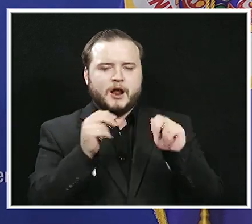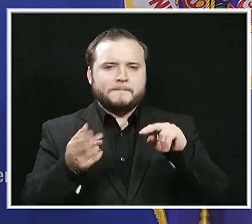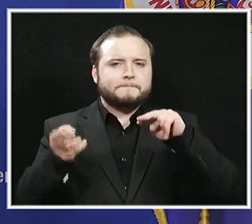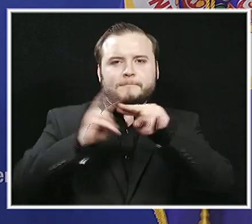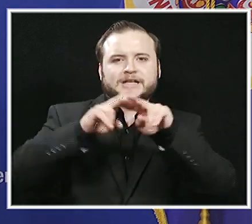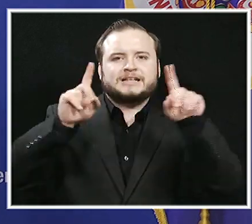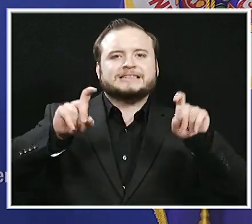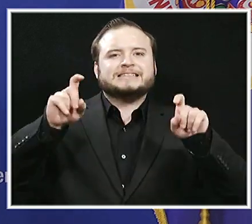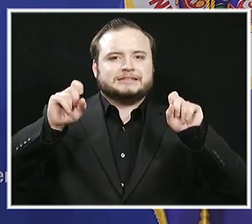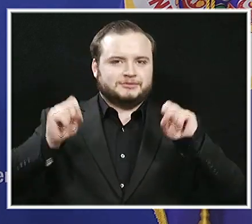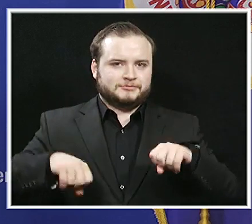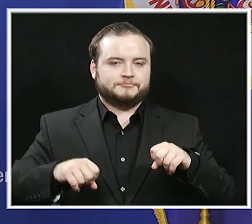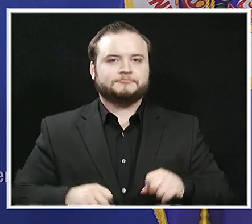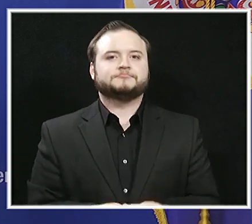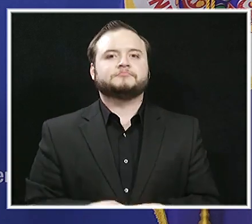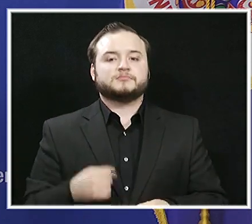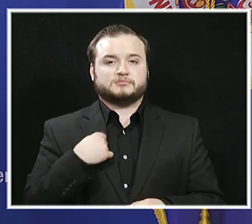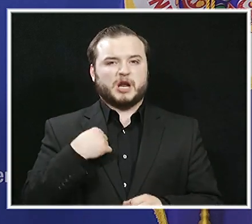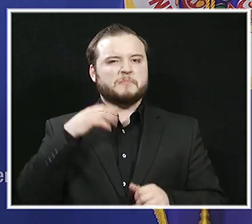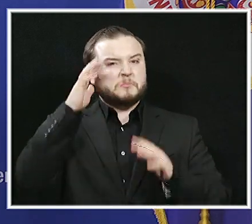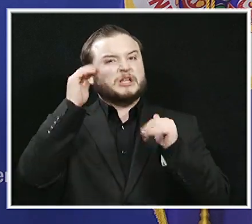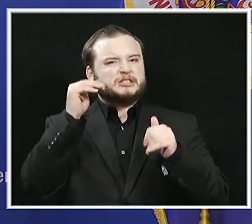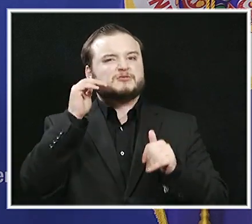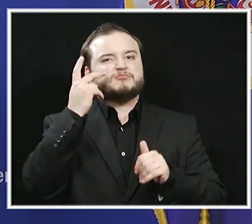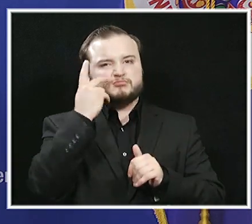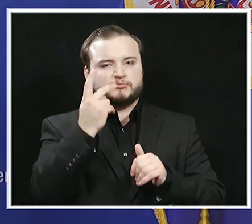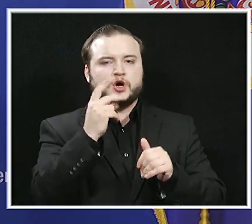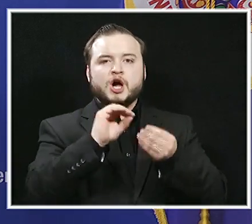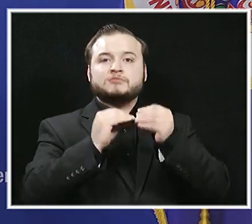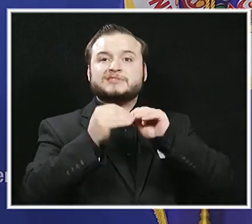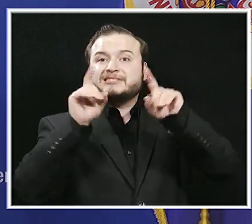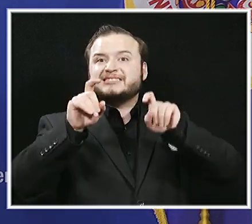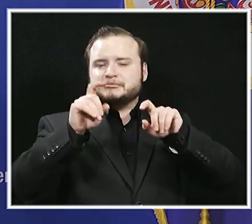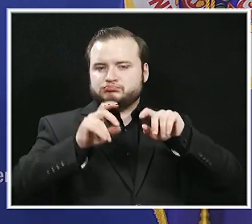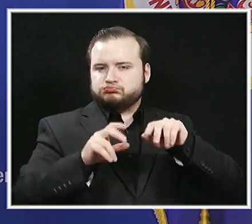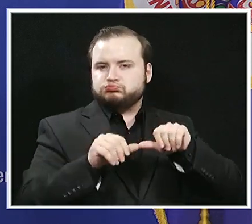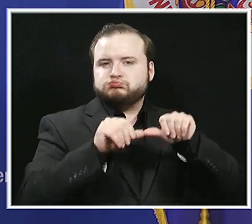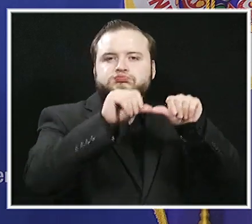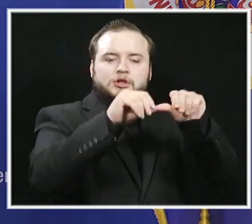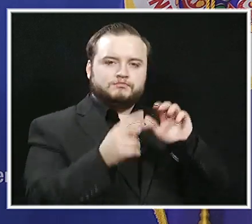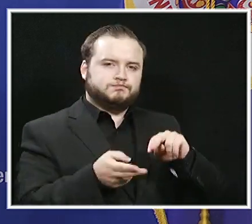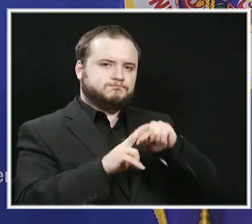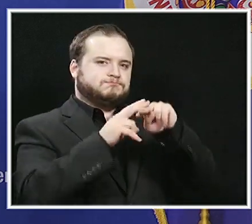and the University, bringing on additional capacity above and beyond what they have had. We expect that that number is going to continue to